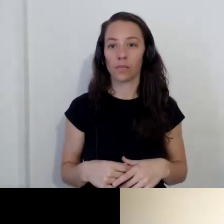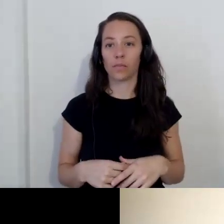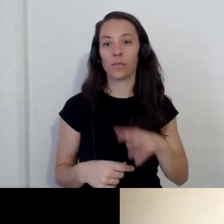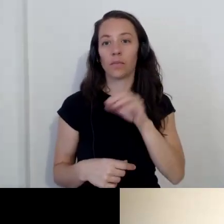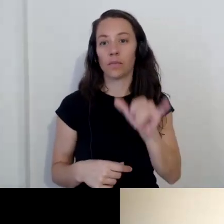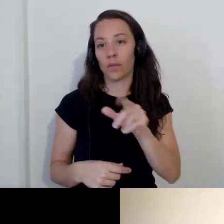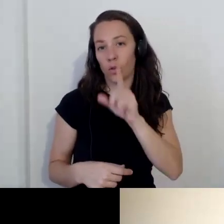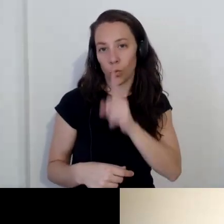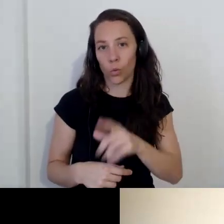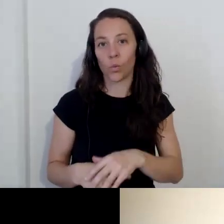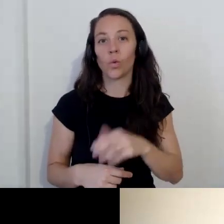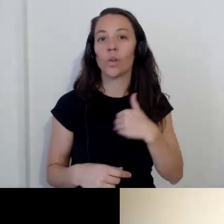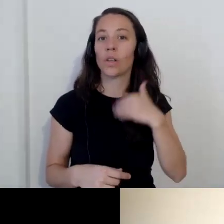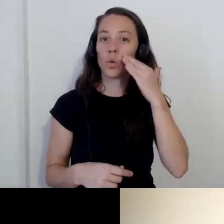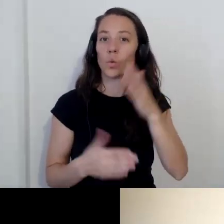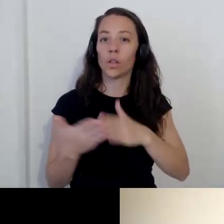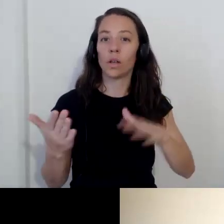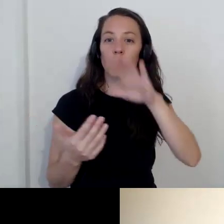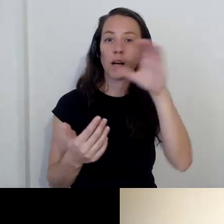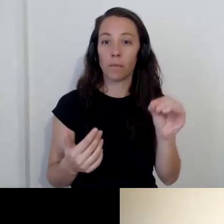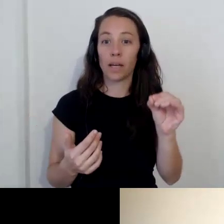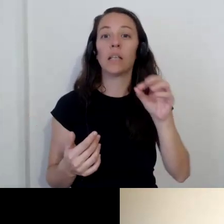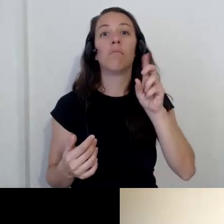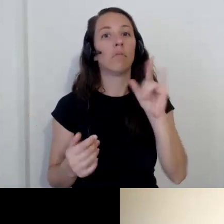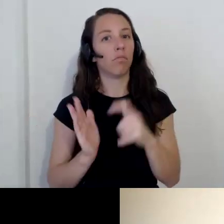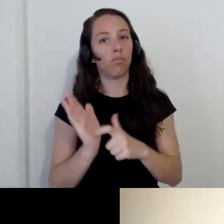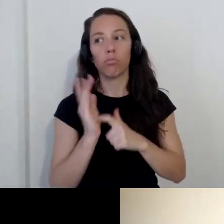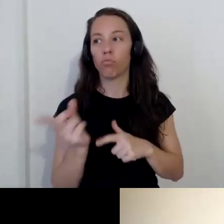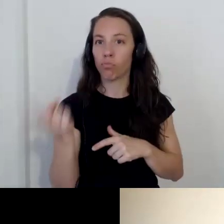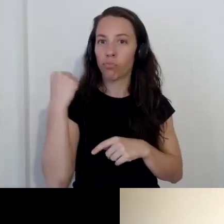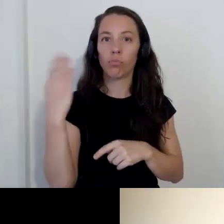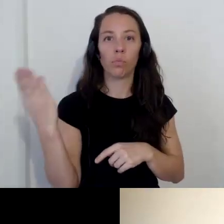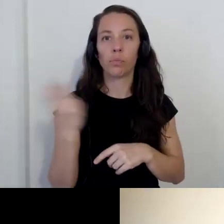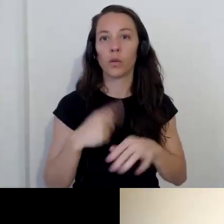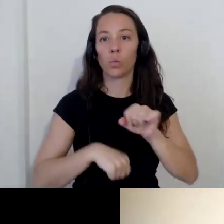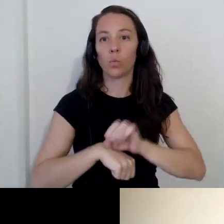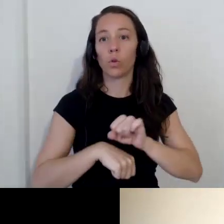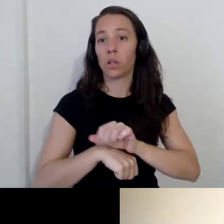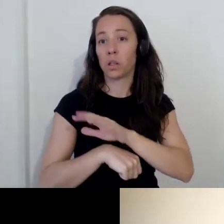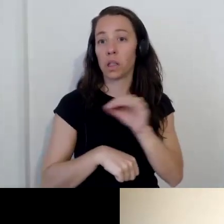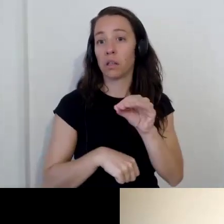That is true, I know some companies did make everybody come back. Some never have.